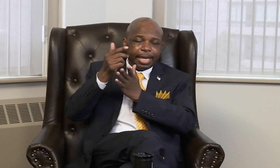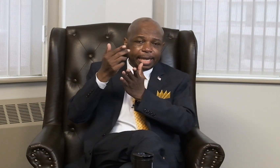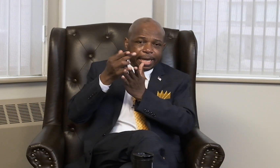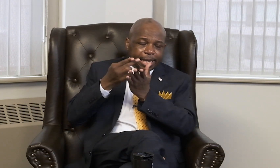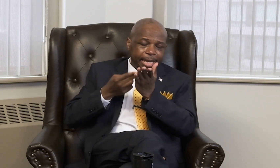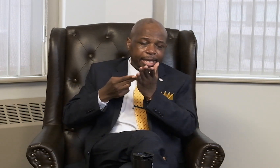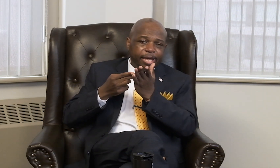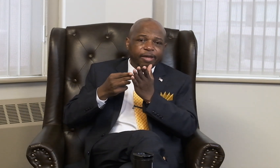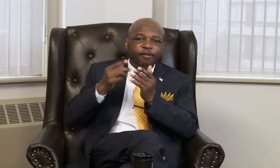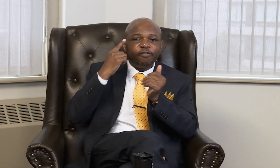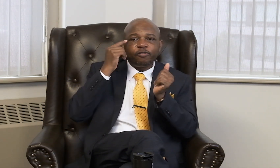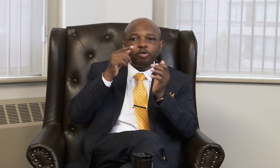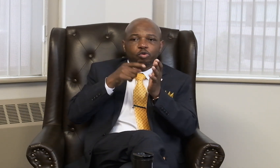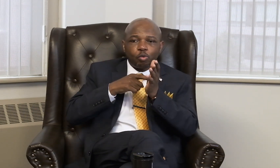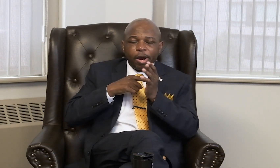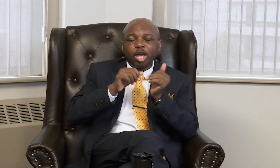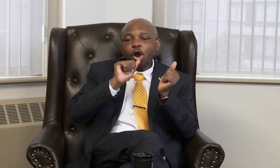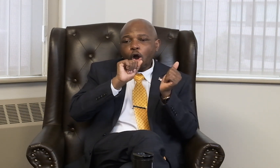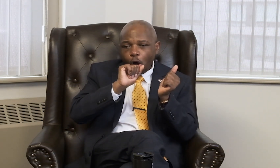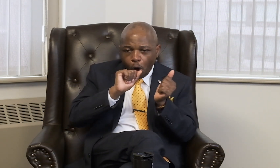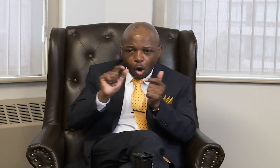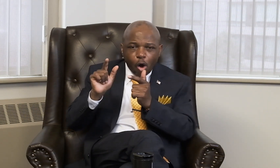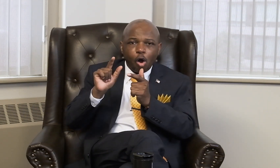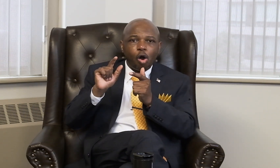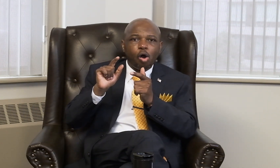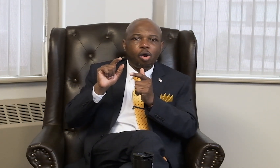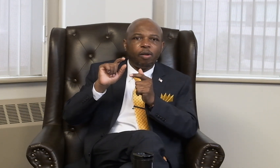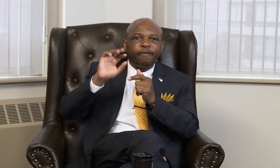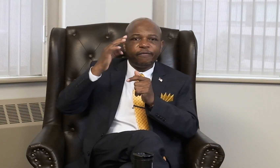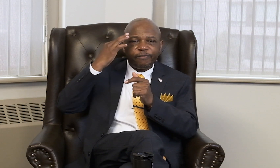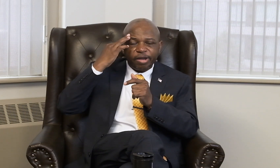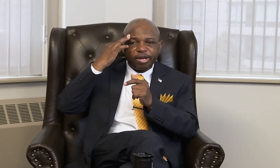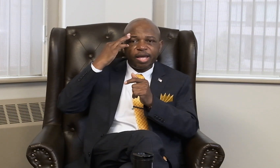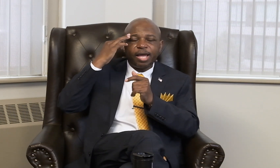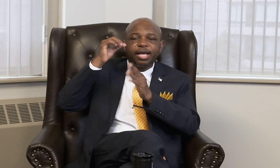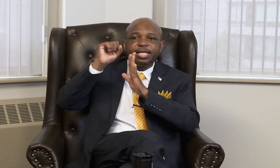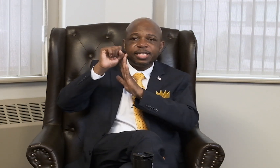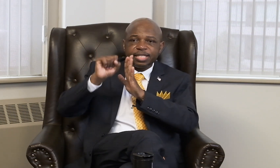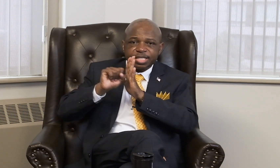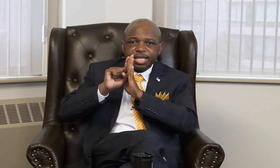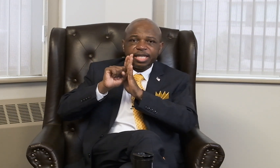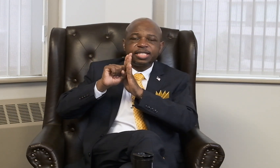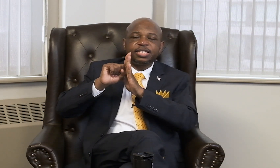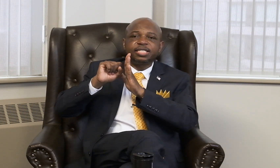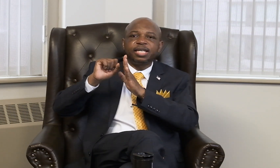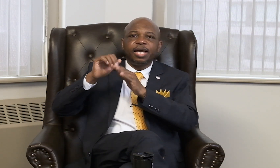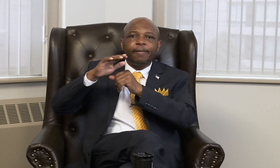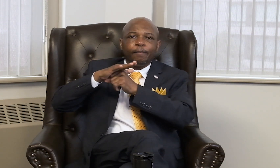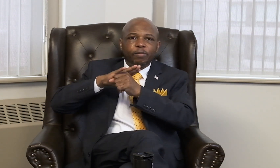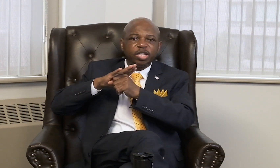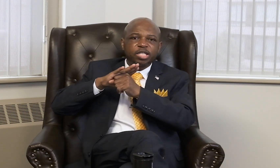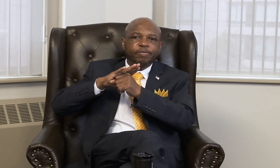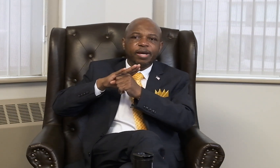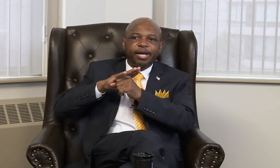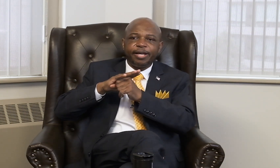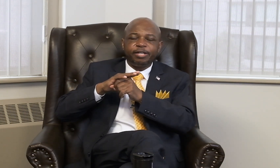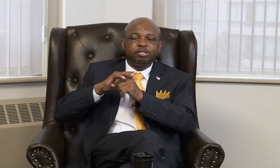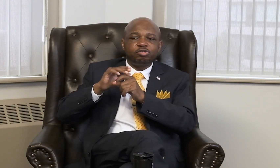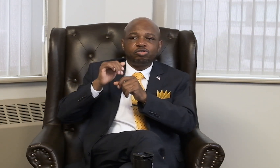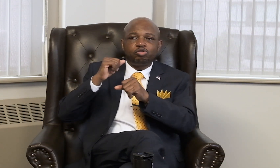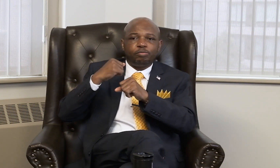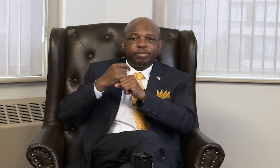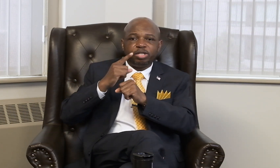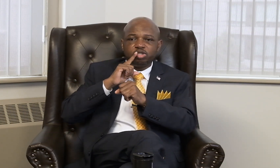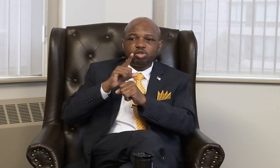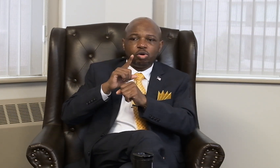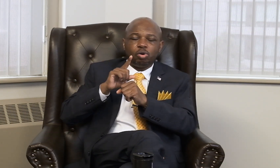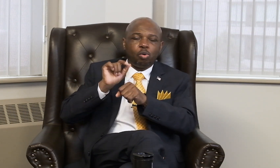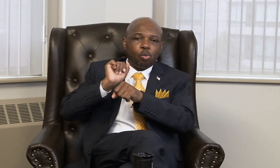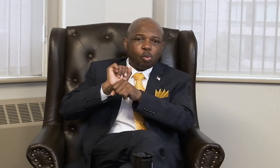final rule was laid by the many Massachusetts efforts; the requirement that all federal, state,